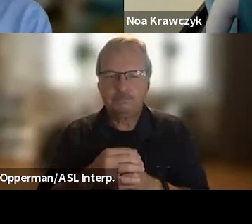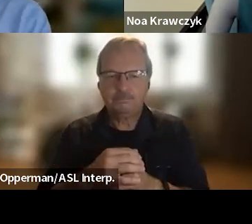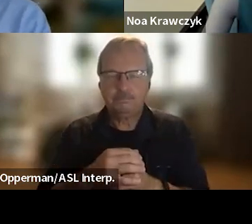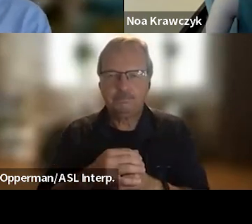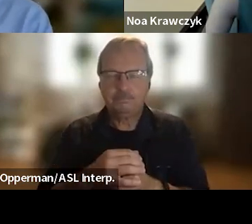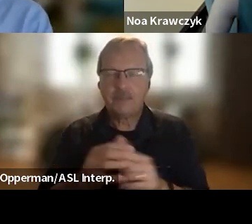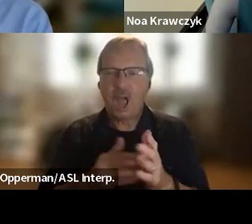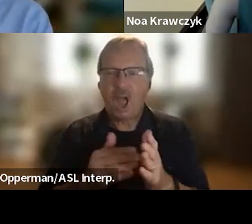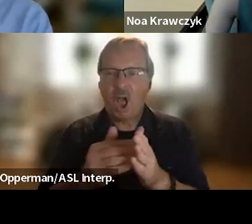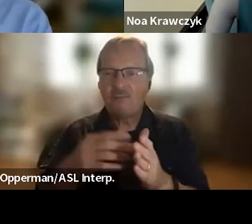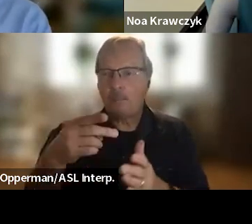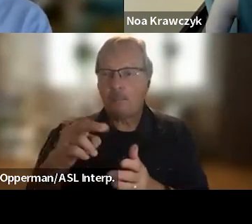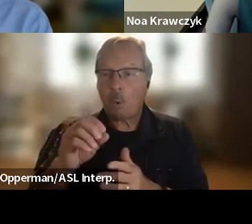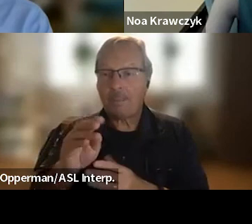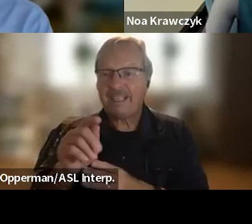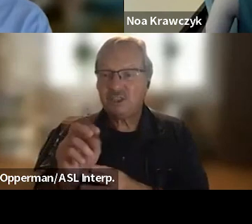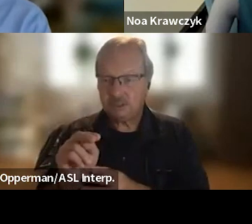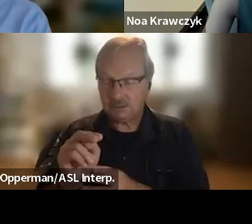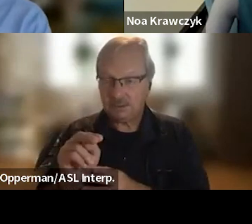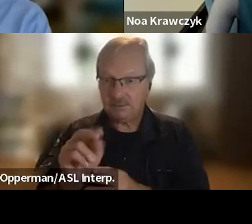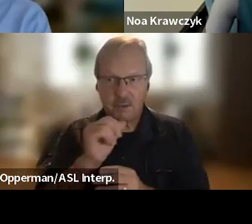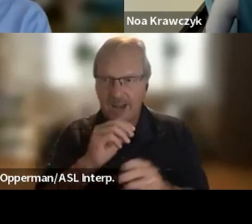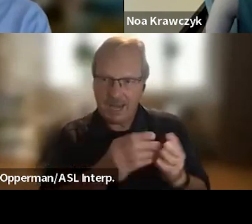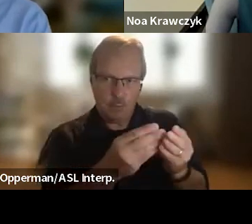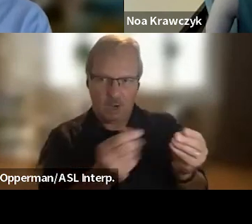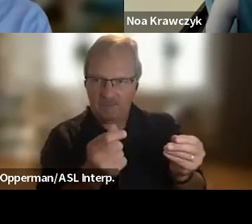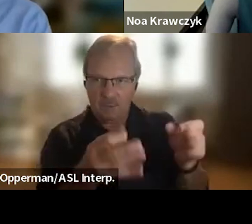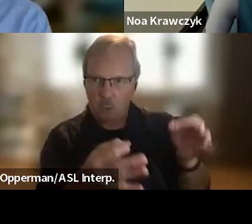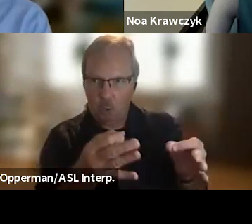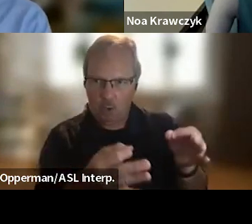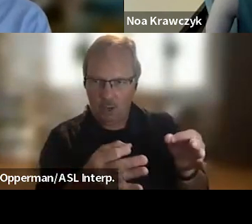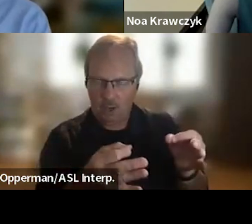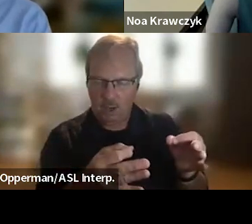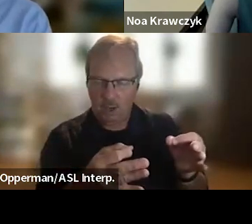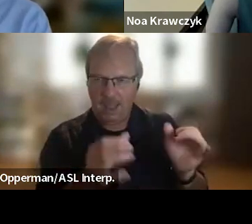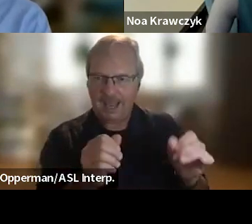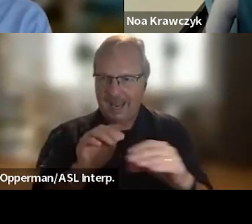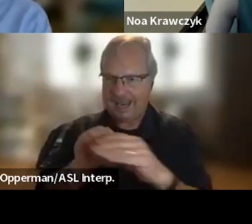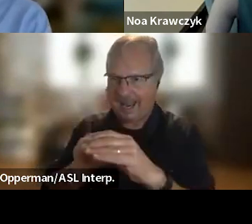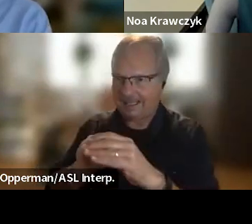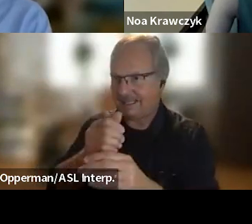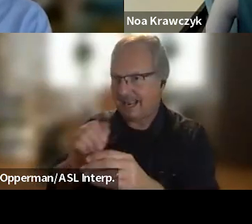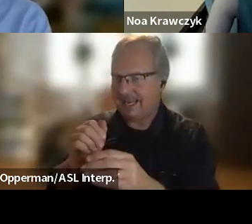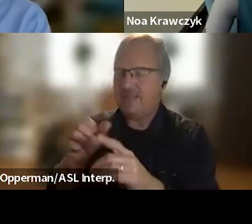if they're not in a recovery court can access any of the substance abuse providers